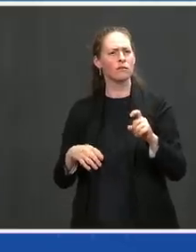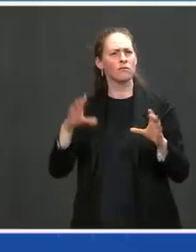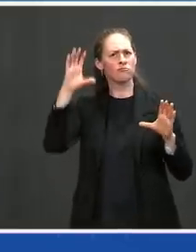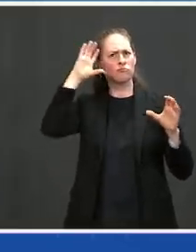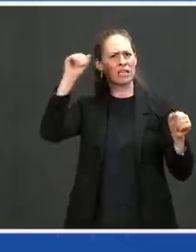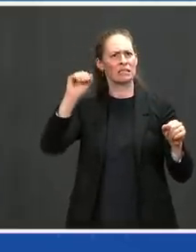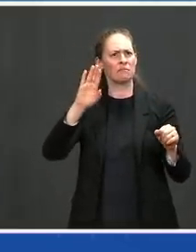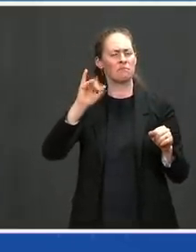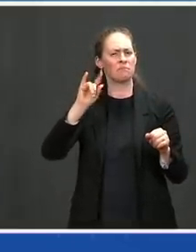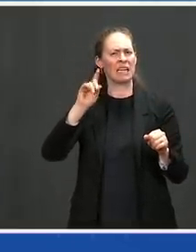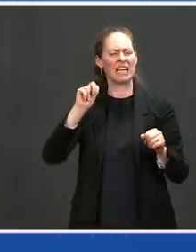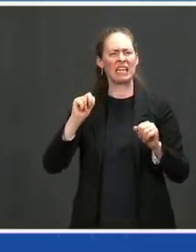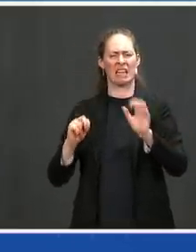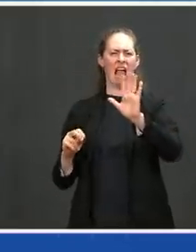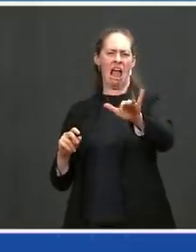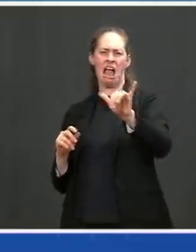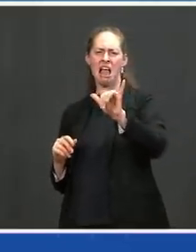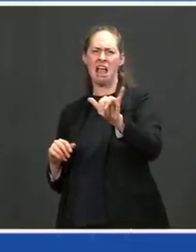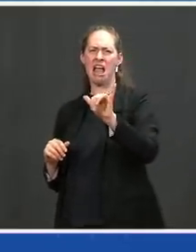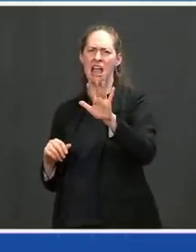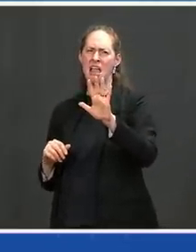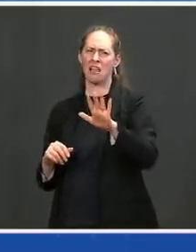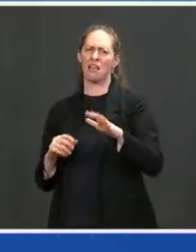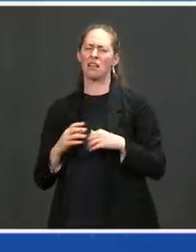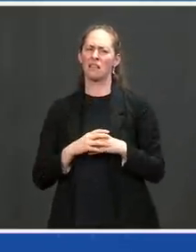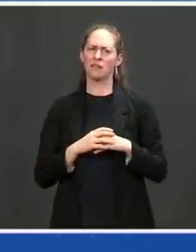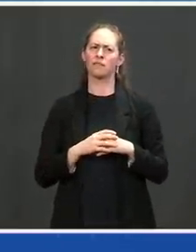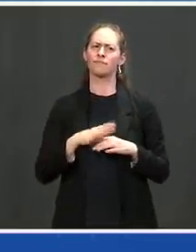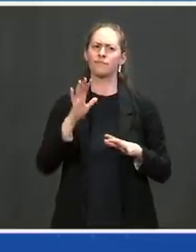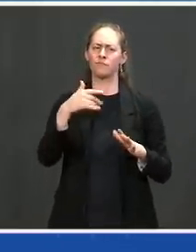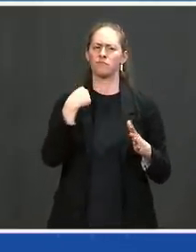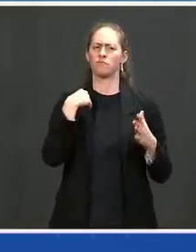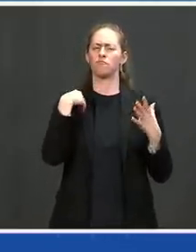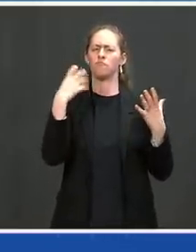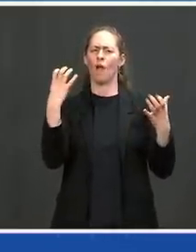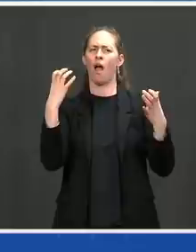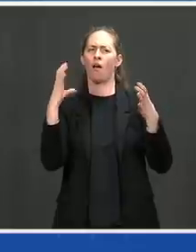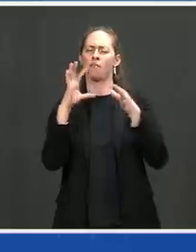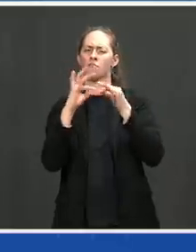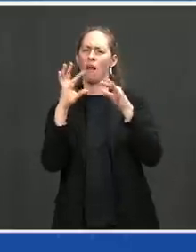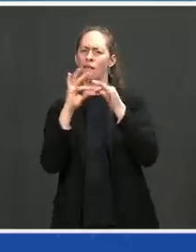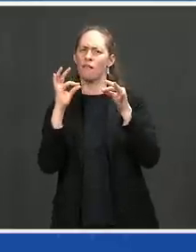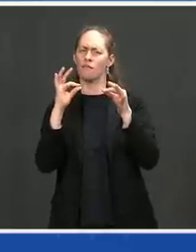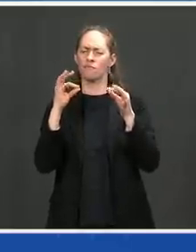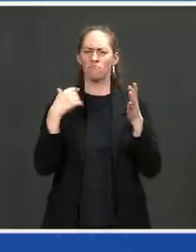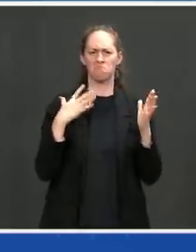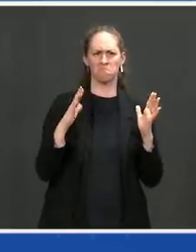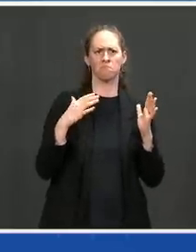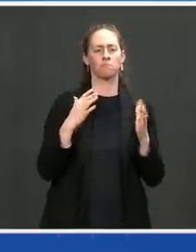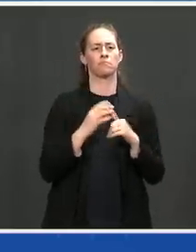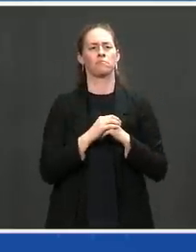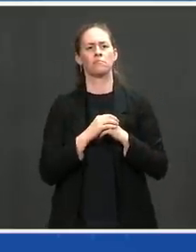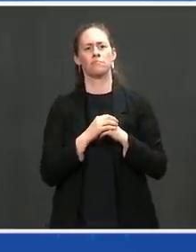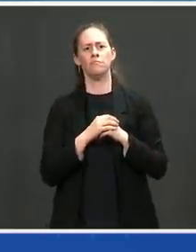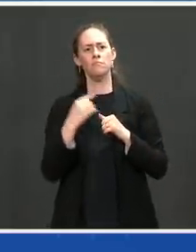the idea that I'm going to say -- which I would never do -- "if an unaccompanied child ends up at the border,